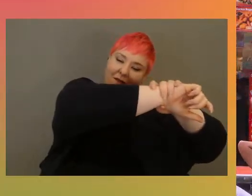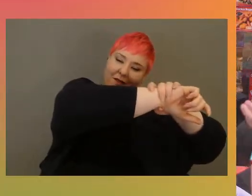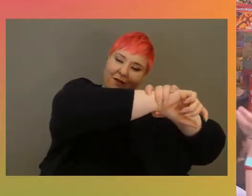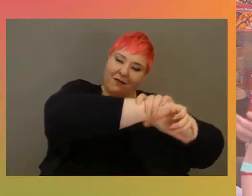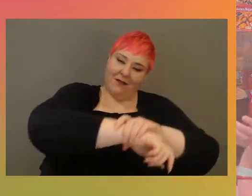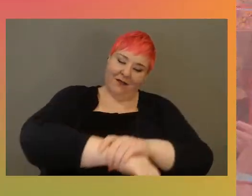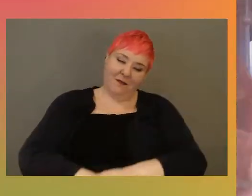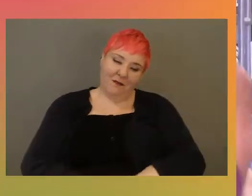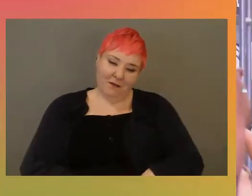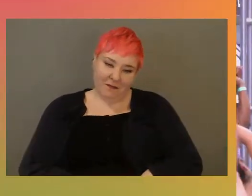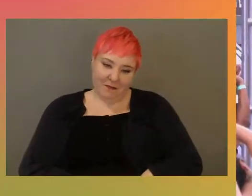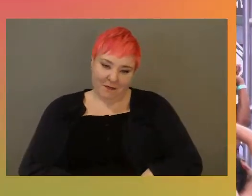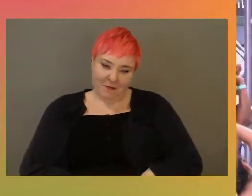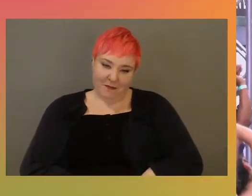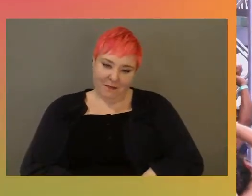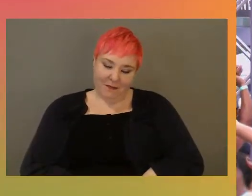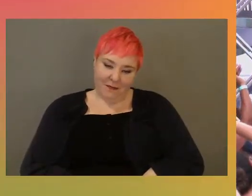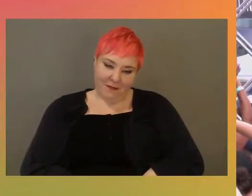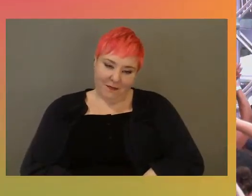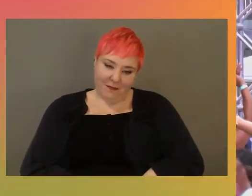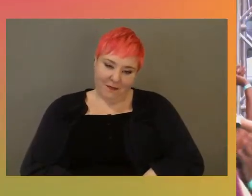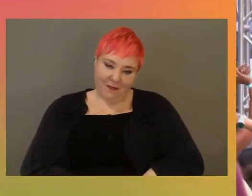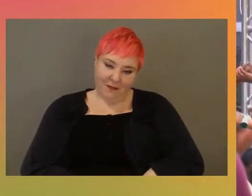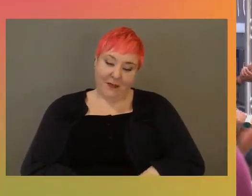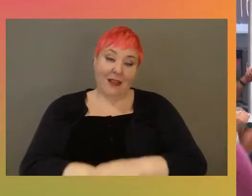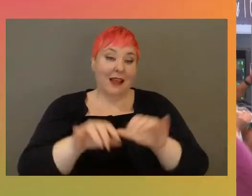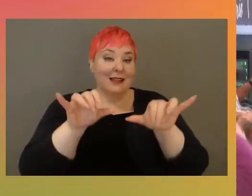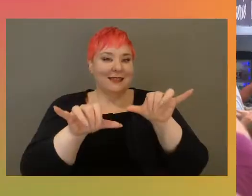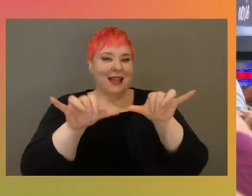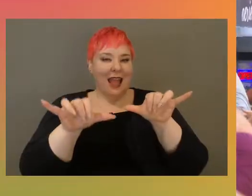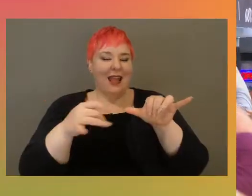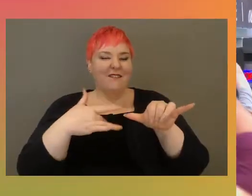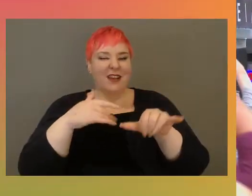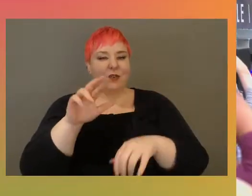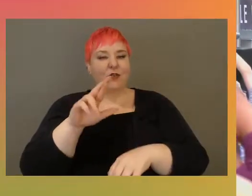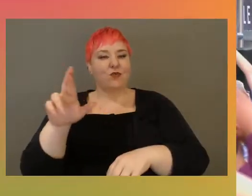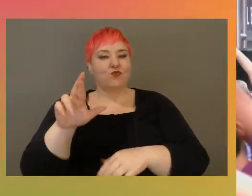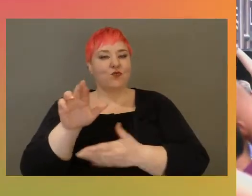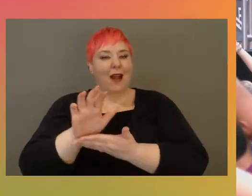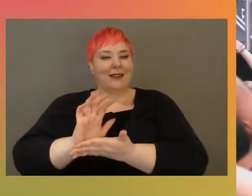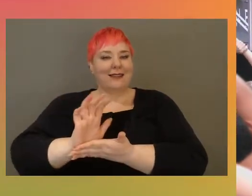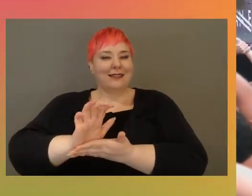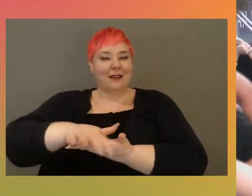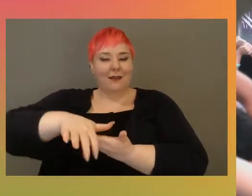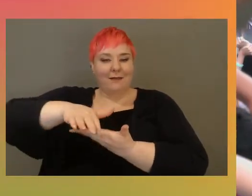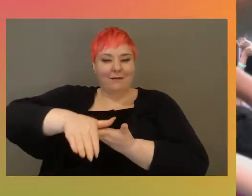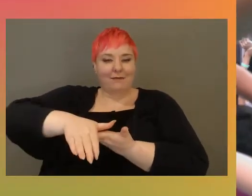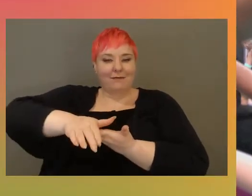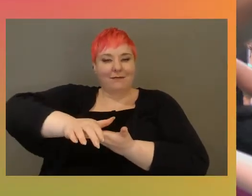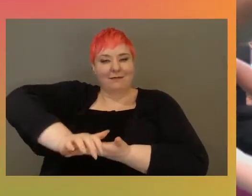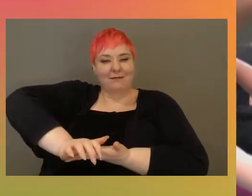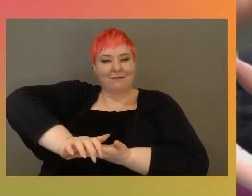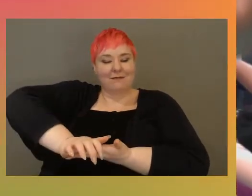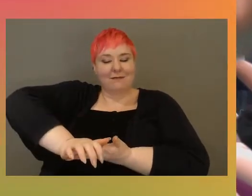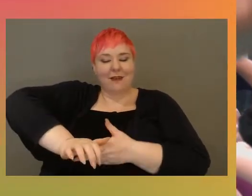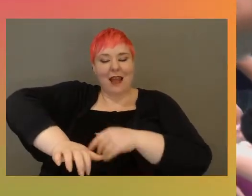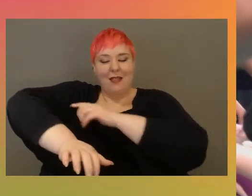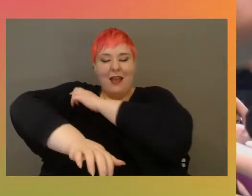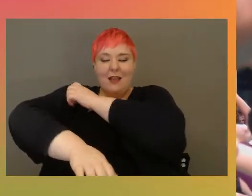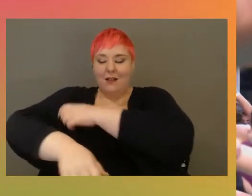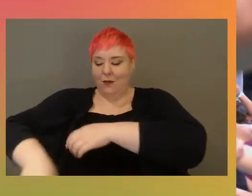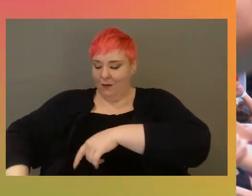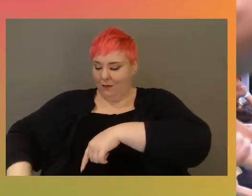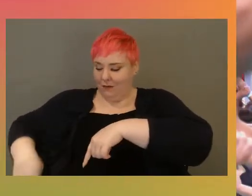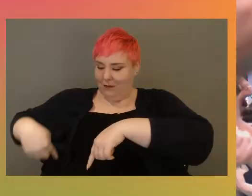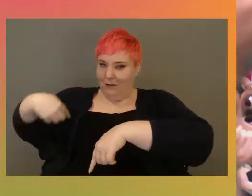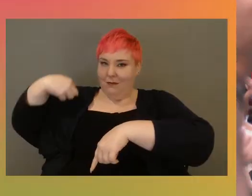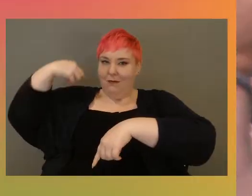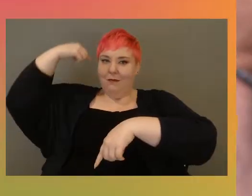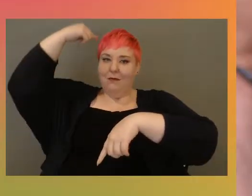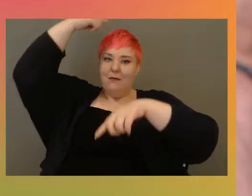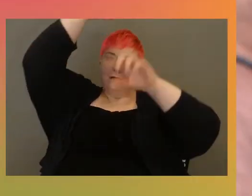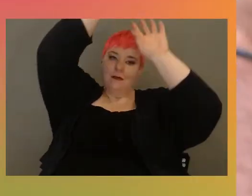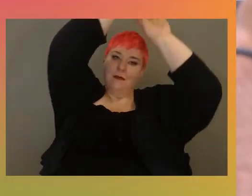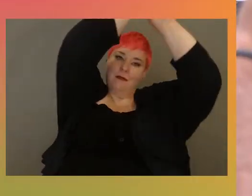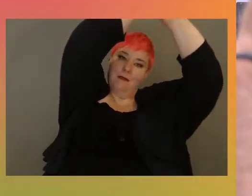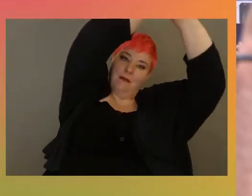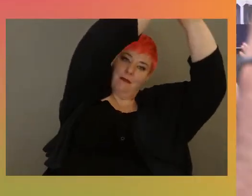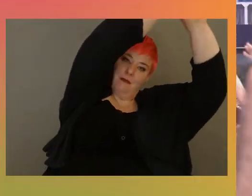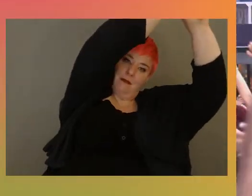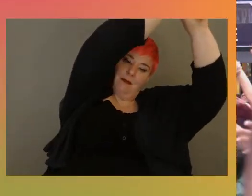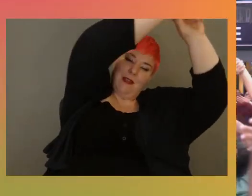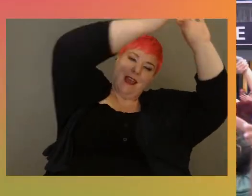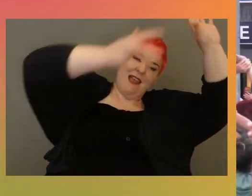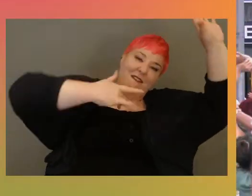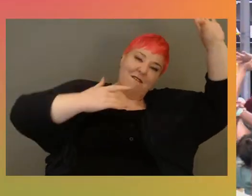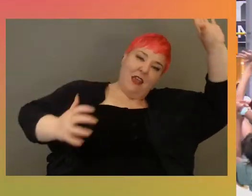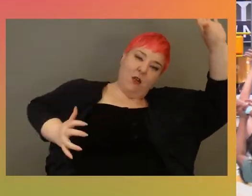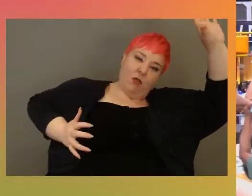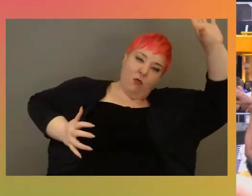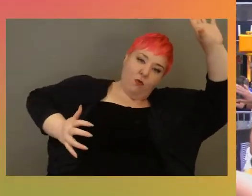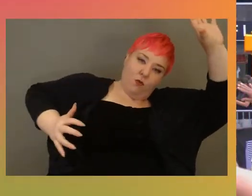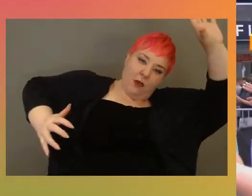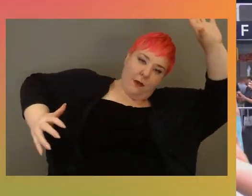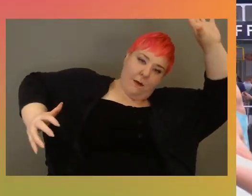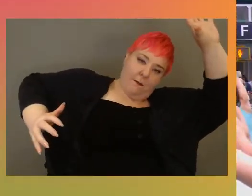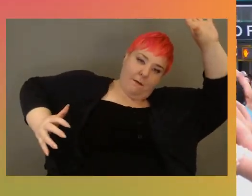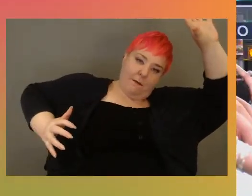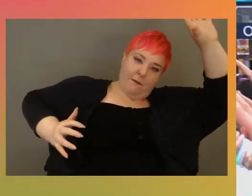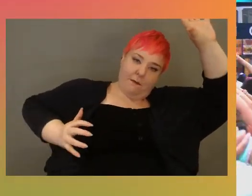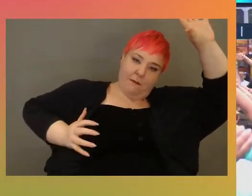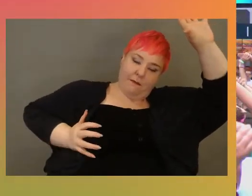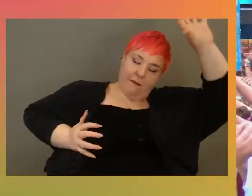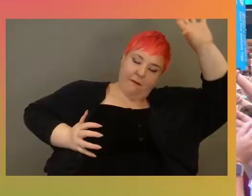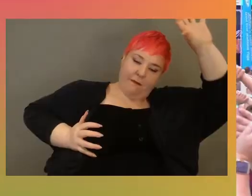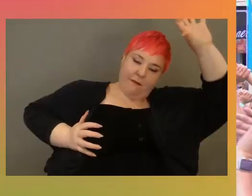HOLD YOUR RIGHT ARM, EXTEND